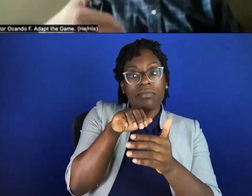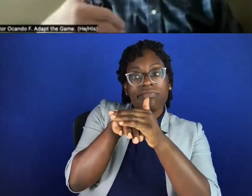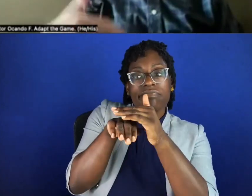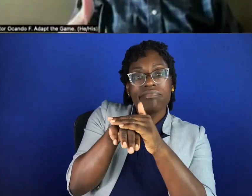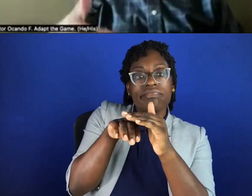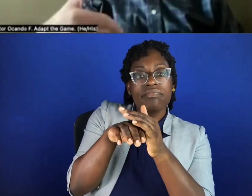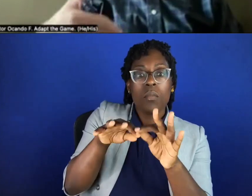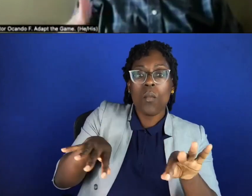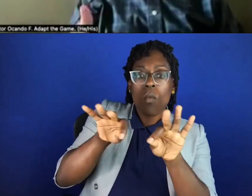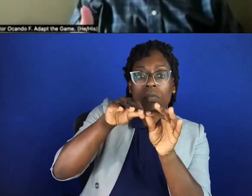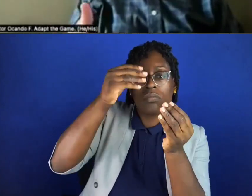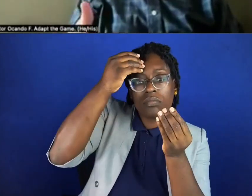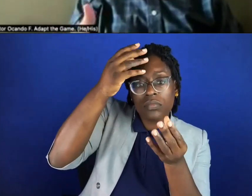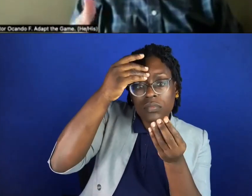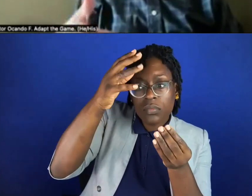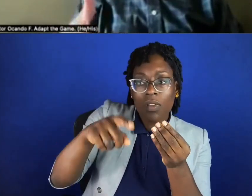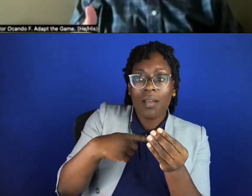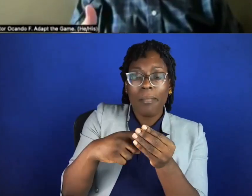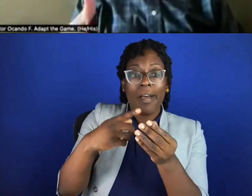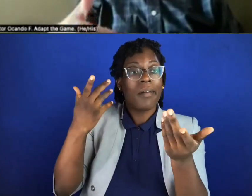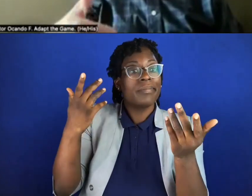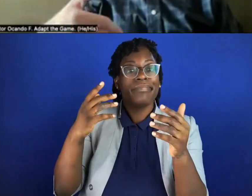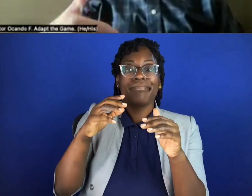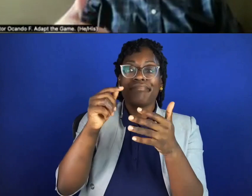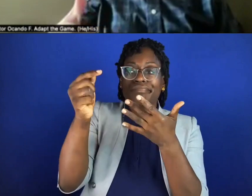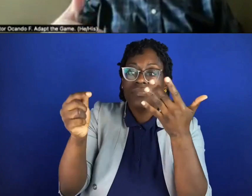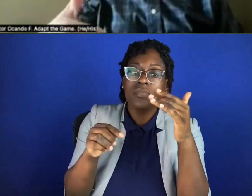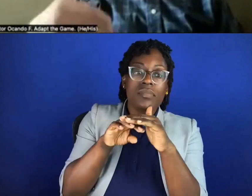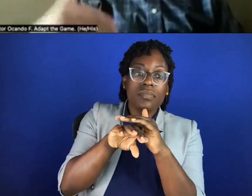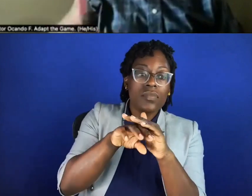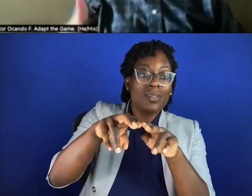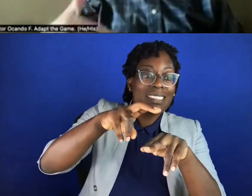obtain reliable information about accessible seating and ticketing.